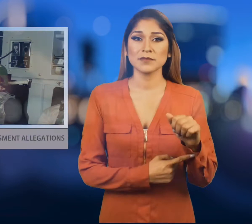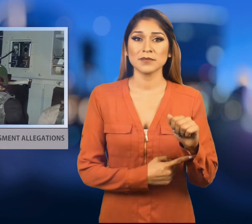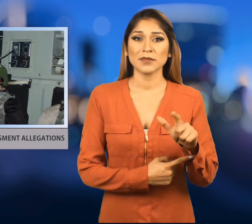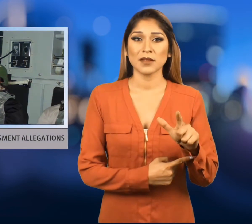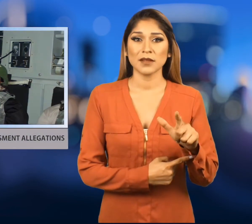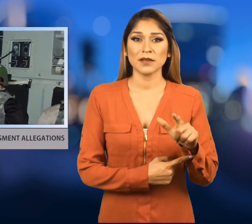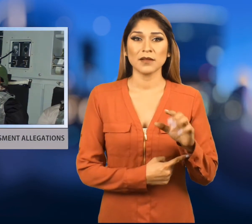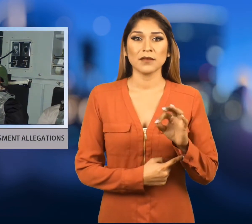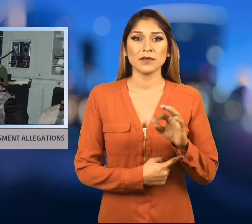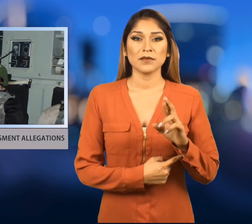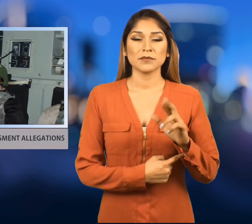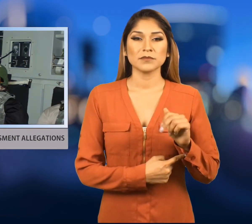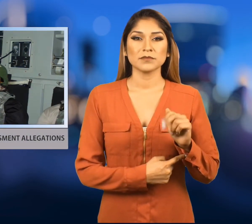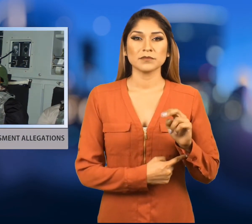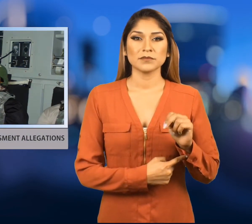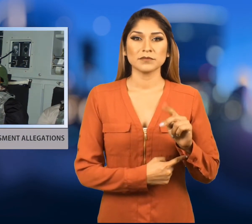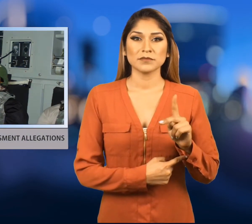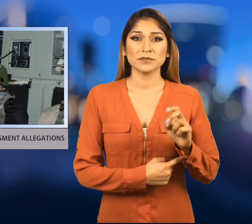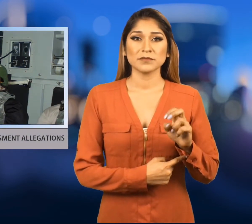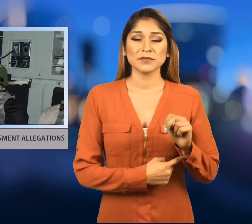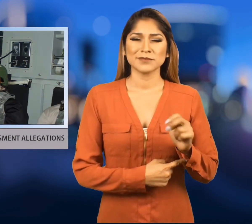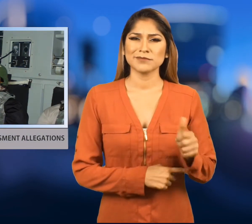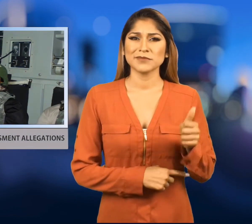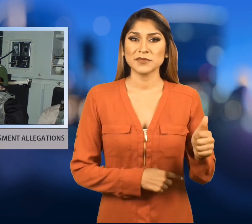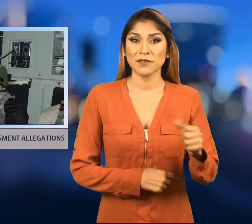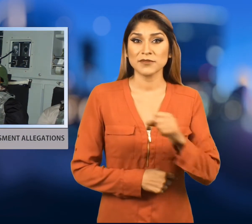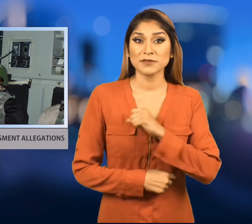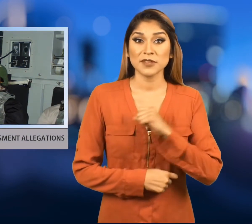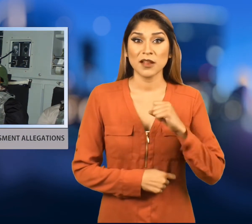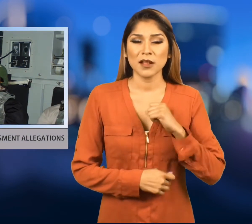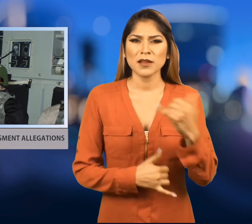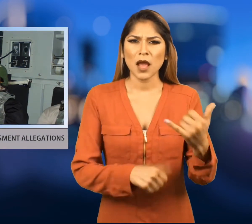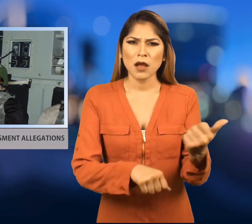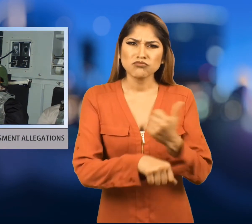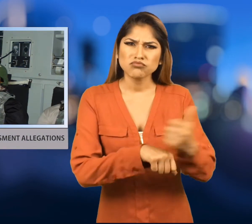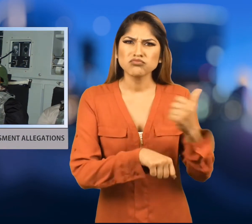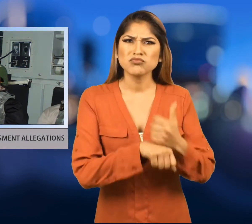Accusations of sexual harassment and assault are now being